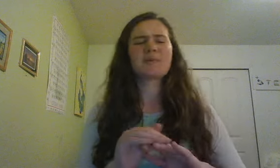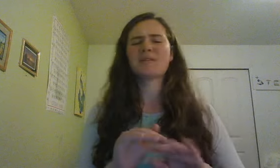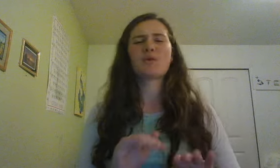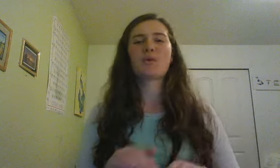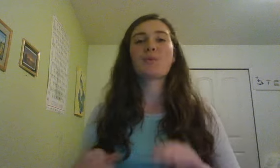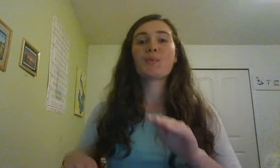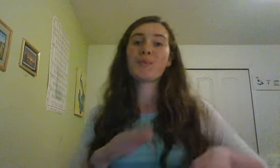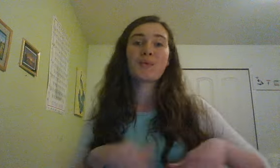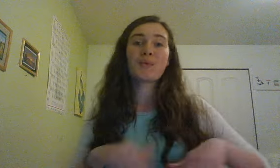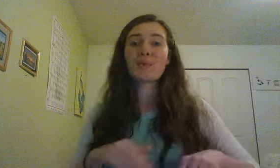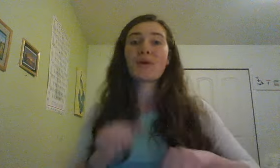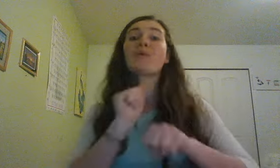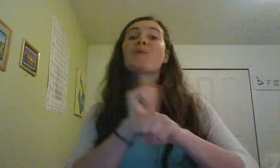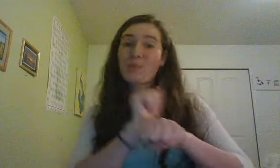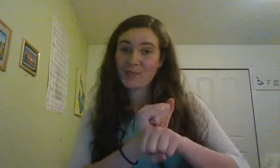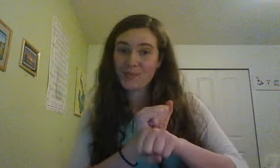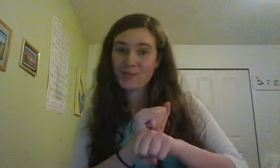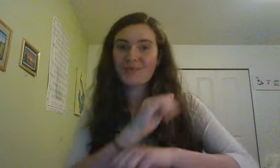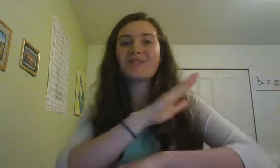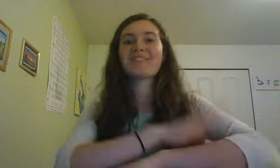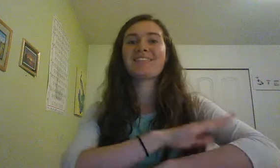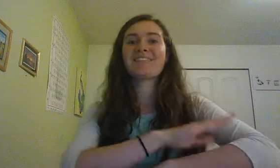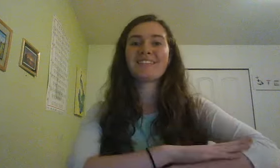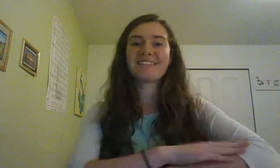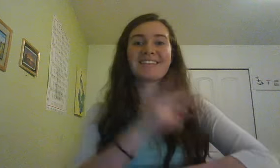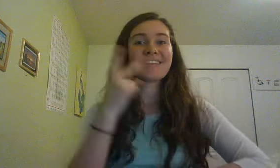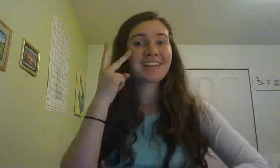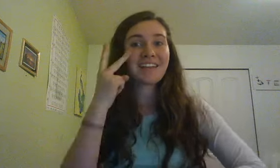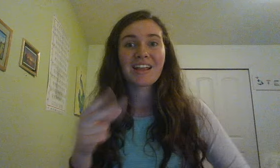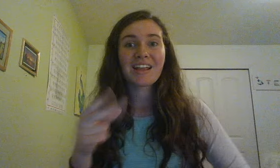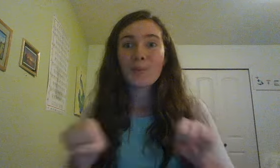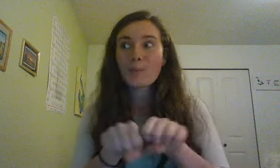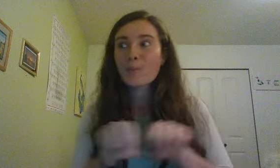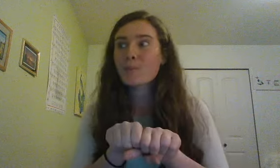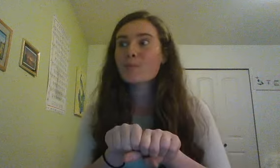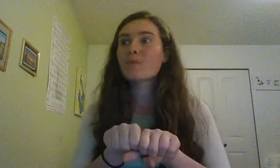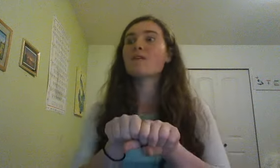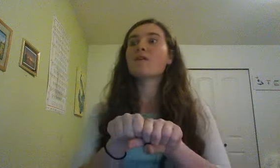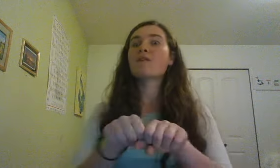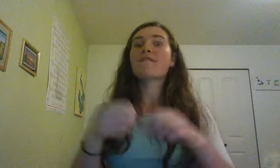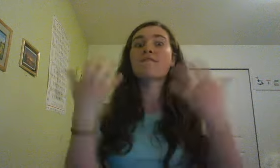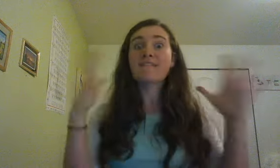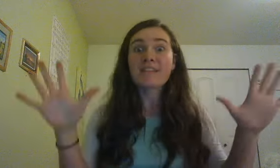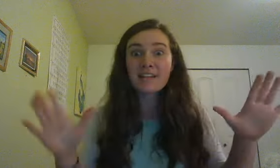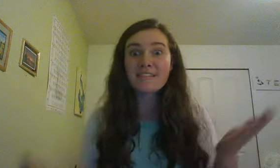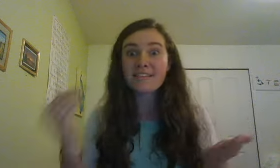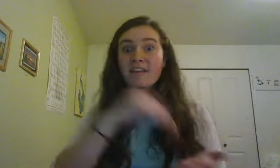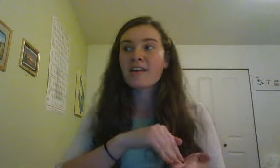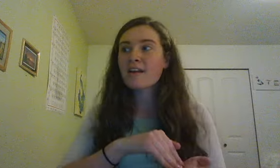In the morning, he woke up and went to work. On the table, he saw that the shoes were finished again.